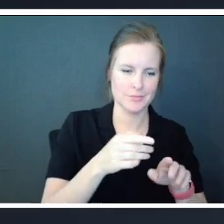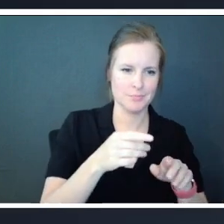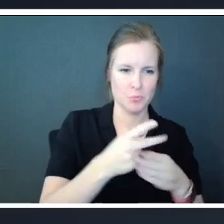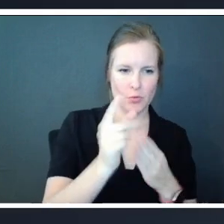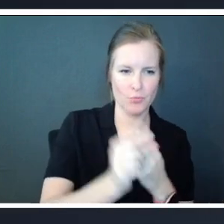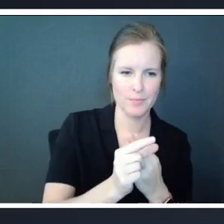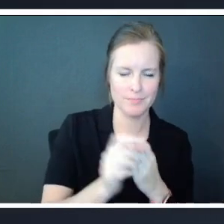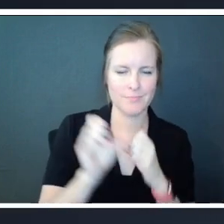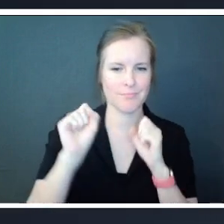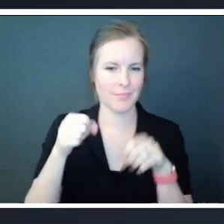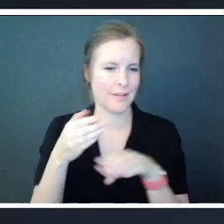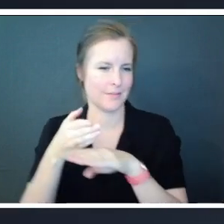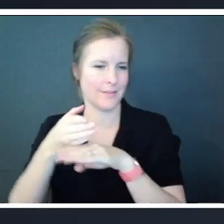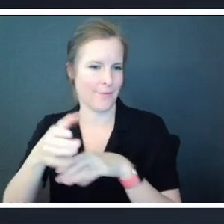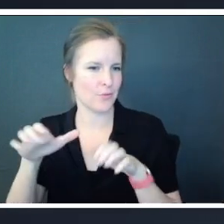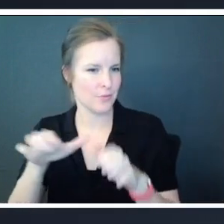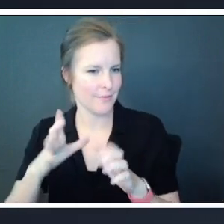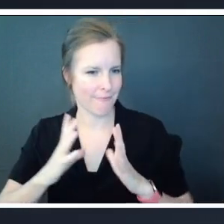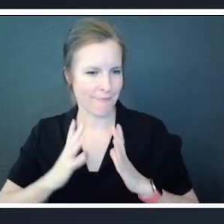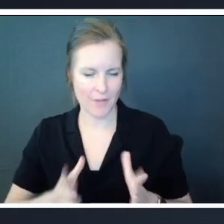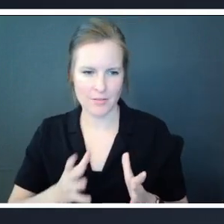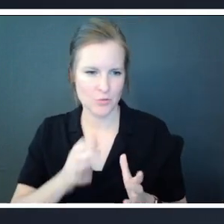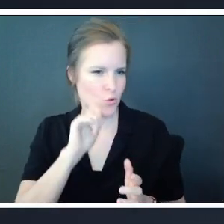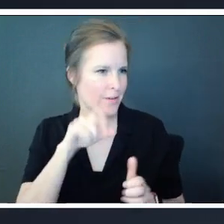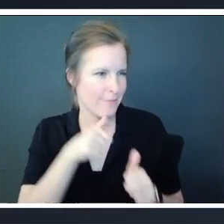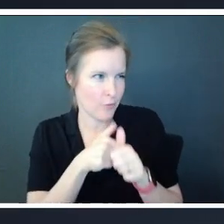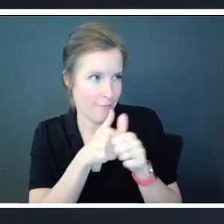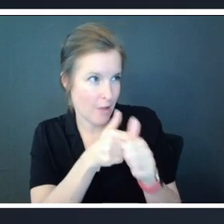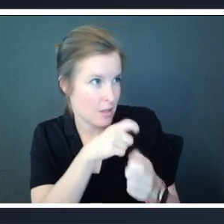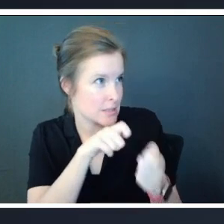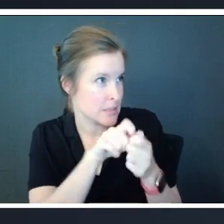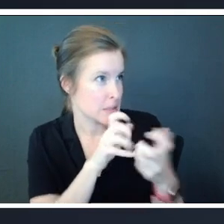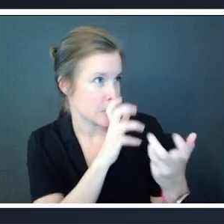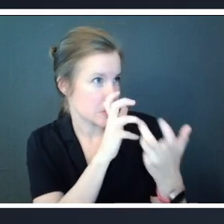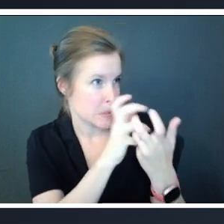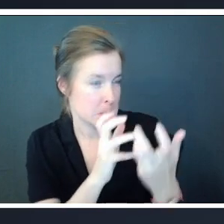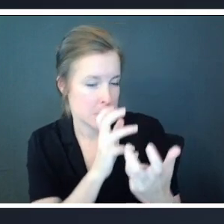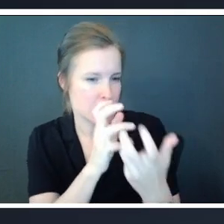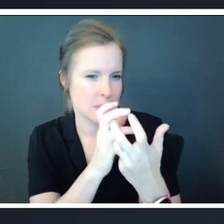need to follow along in the program or the theme to complete these activity sheets.